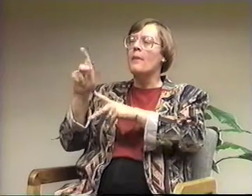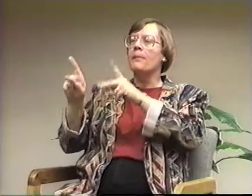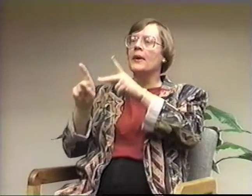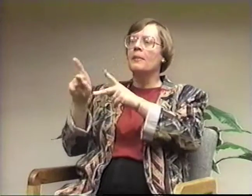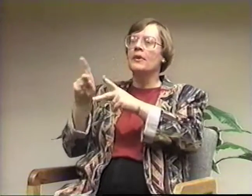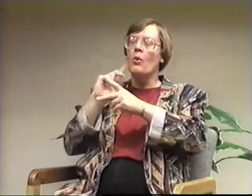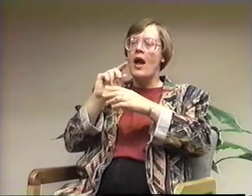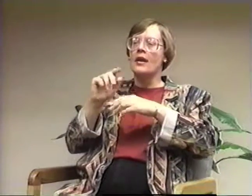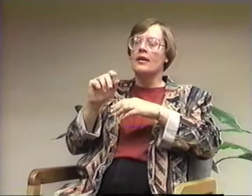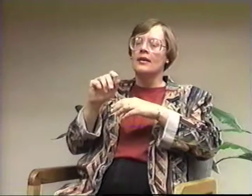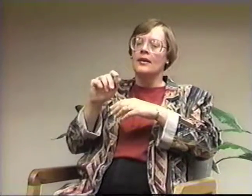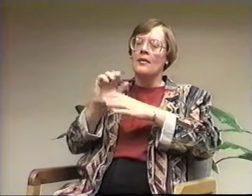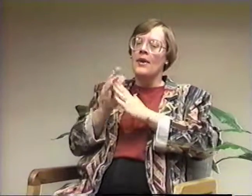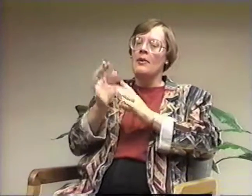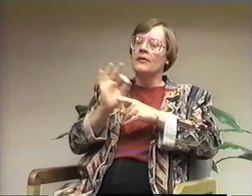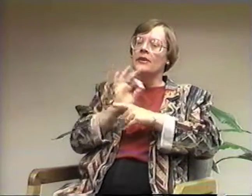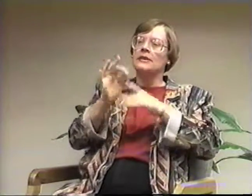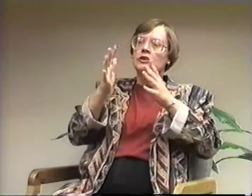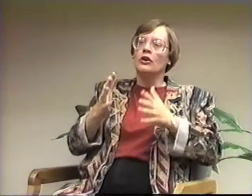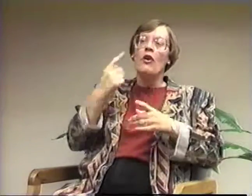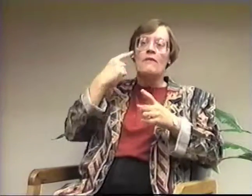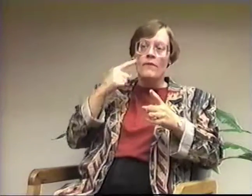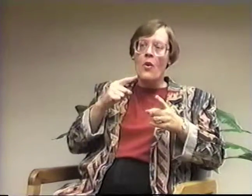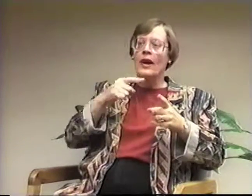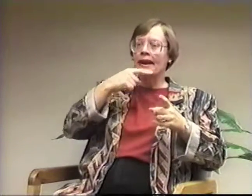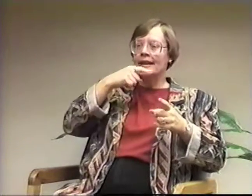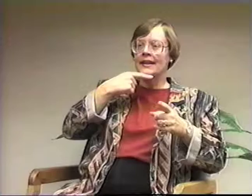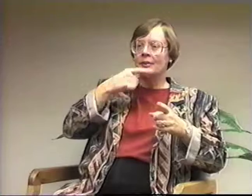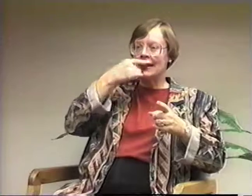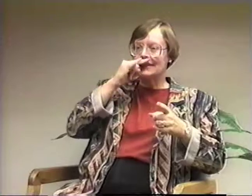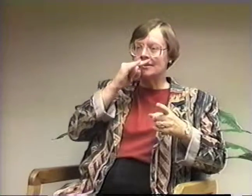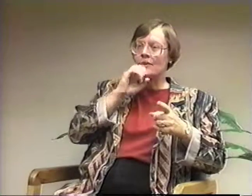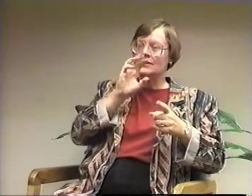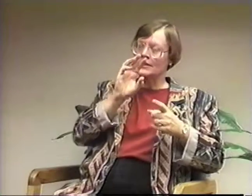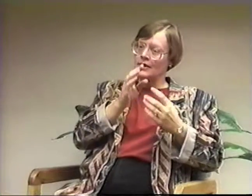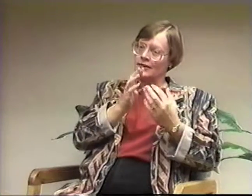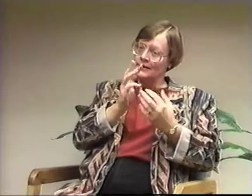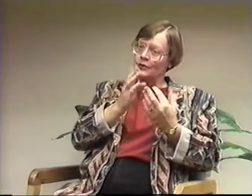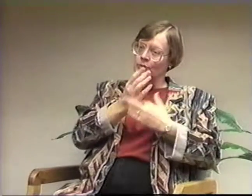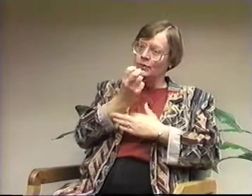we'll provide those people so they can become facilitators